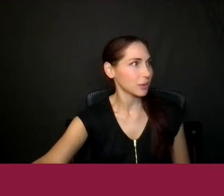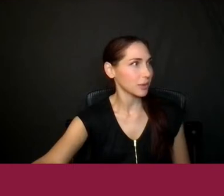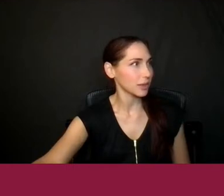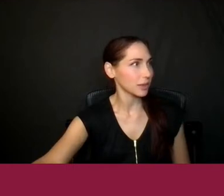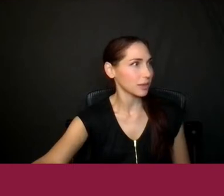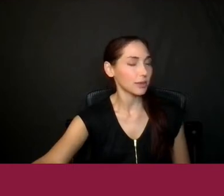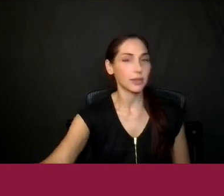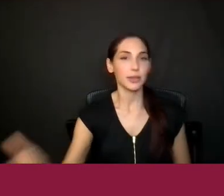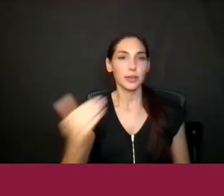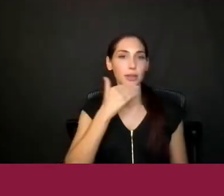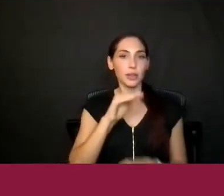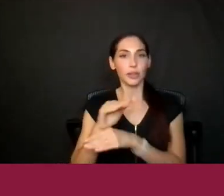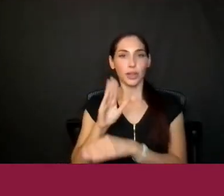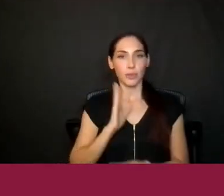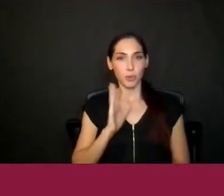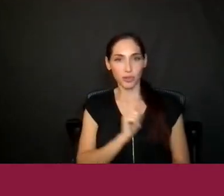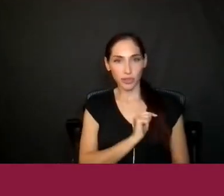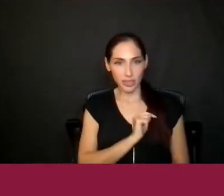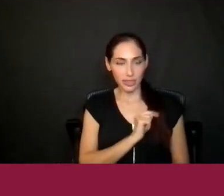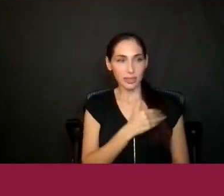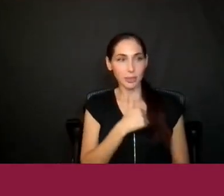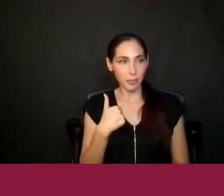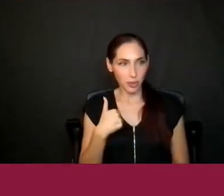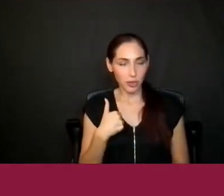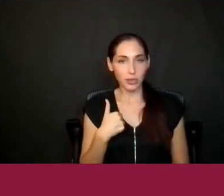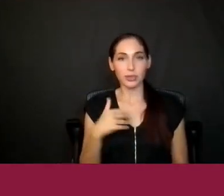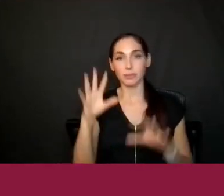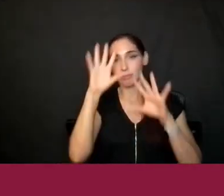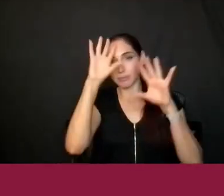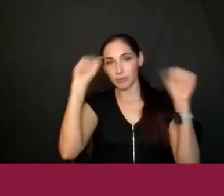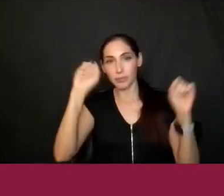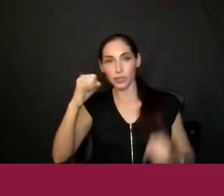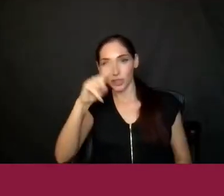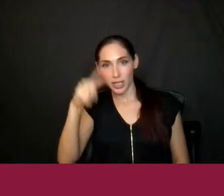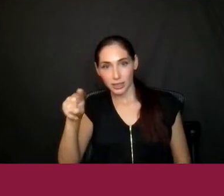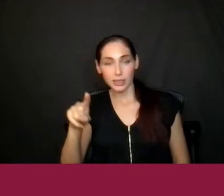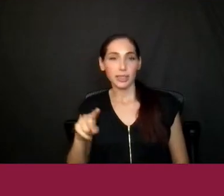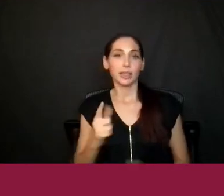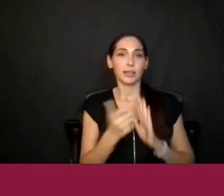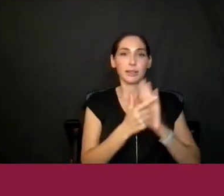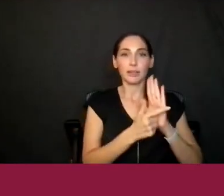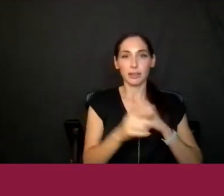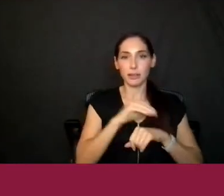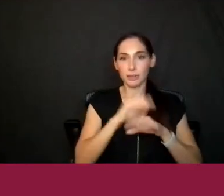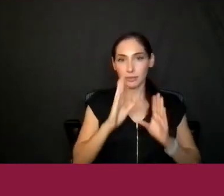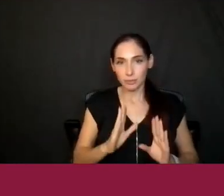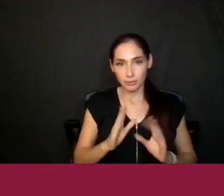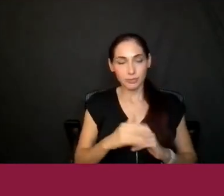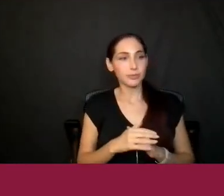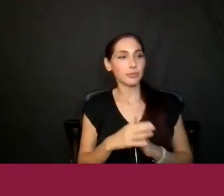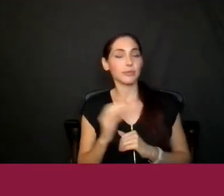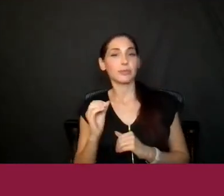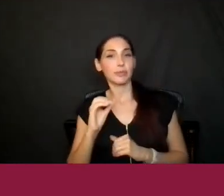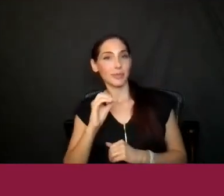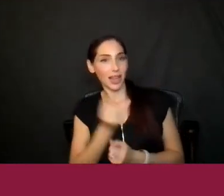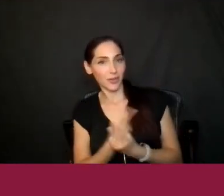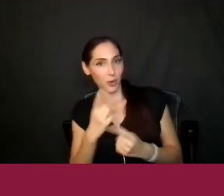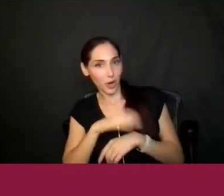Good evening, Board of Trustee members, Superintendent President Zellet, Legal Counsel and others via Zoom and President in person today.